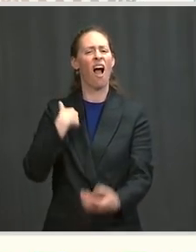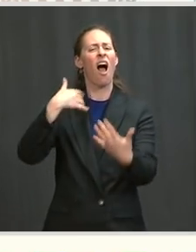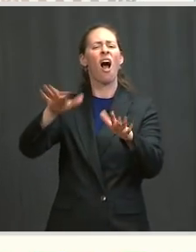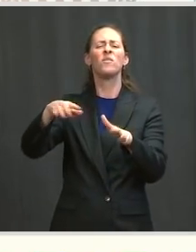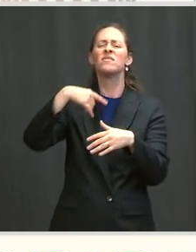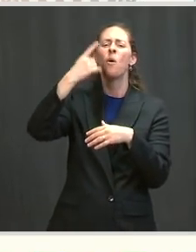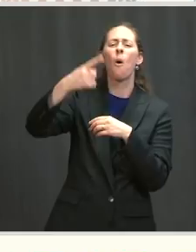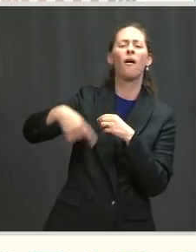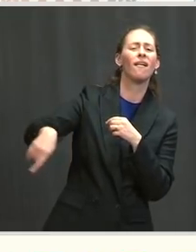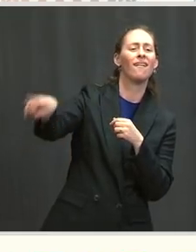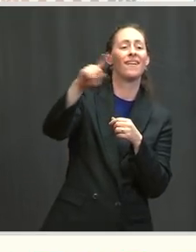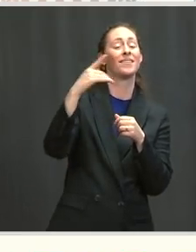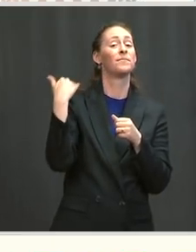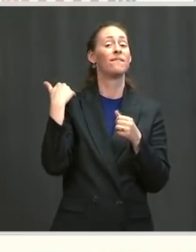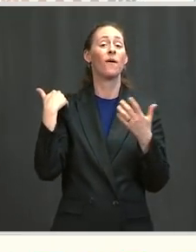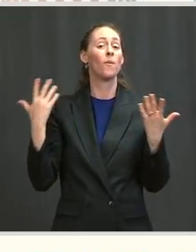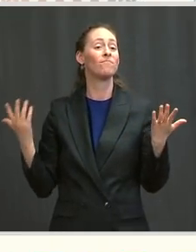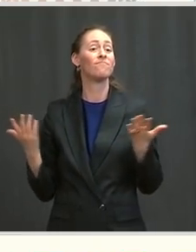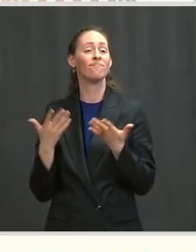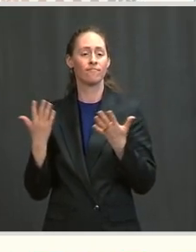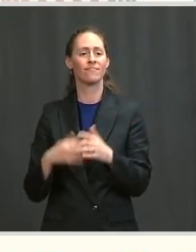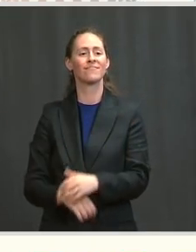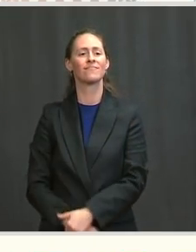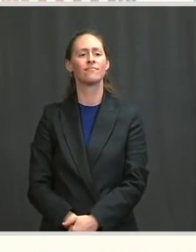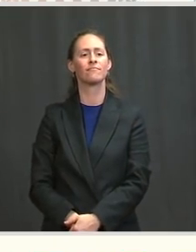why -- why -- I always get asked by the press, "Why are you so optimistic, Biden?"